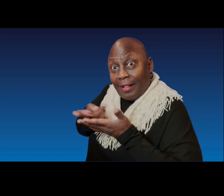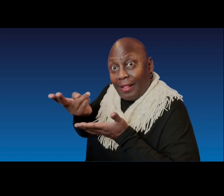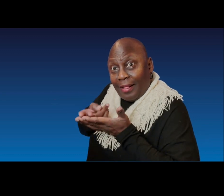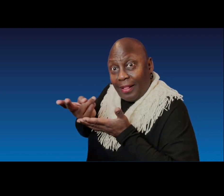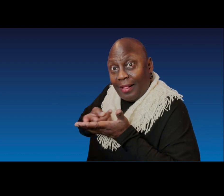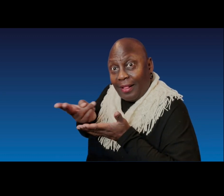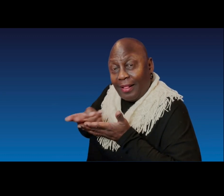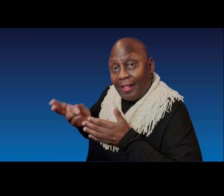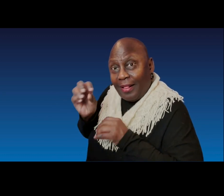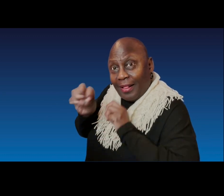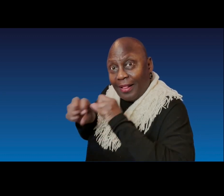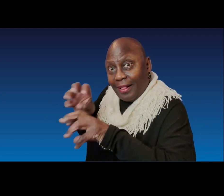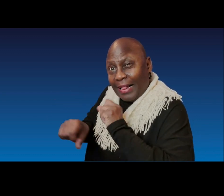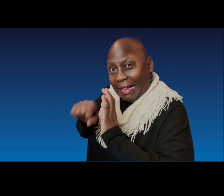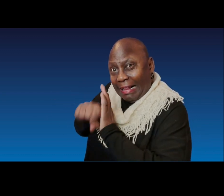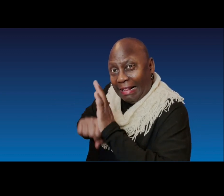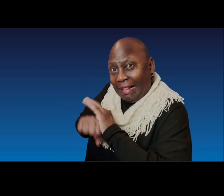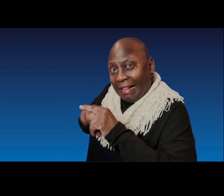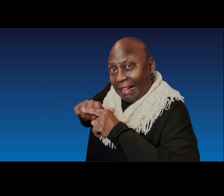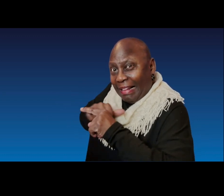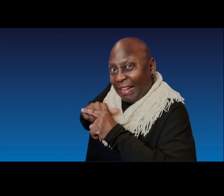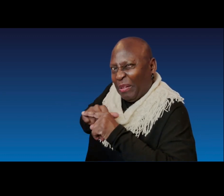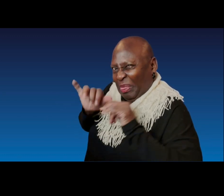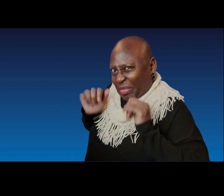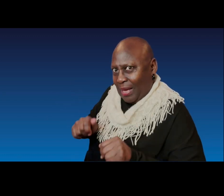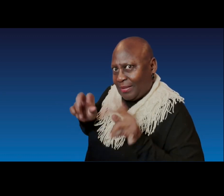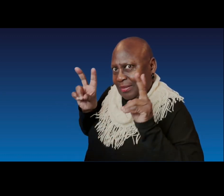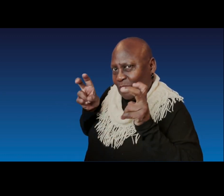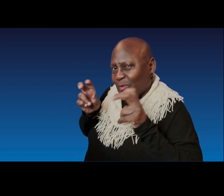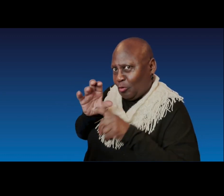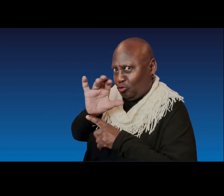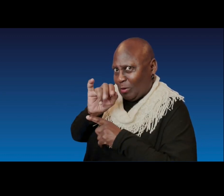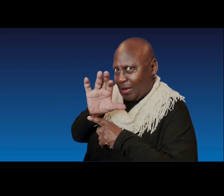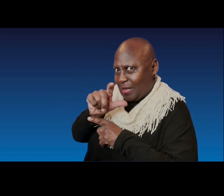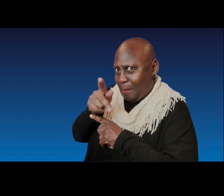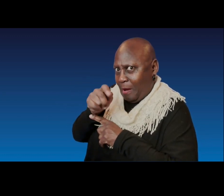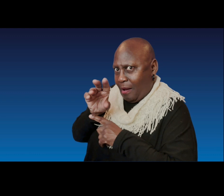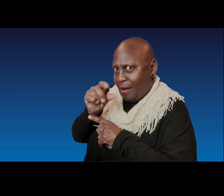That depends on your pedagogy. Do you subscribe to the banking approach